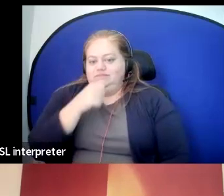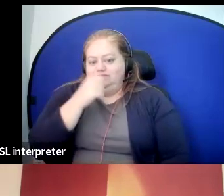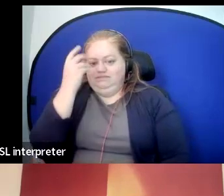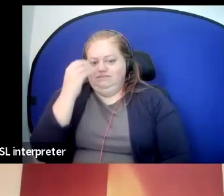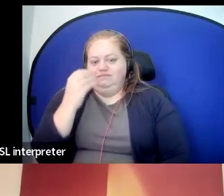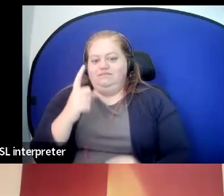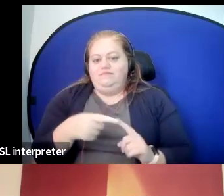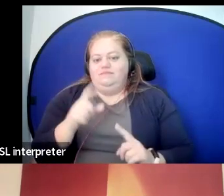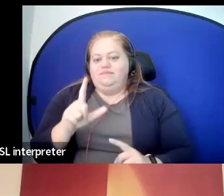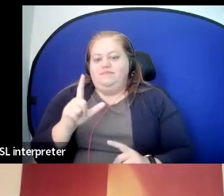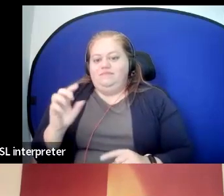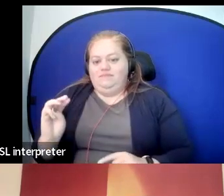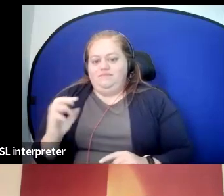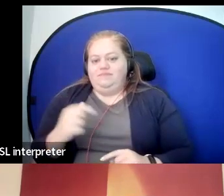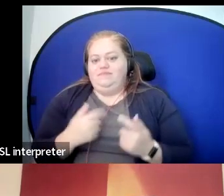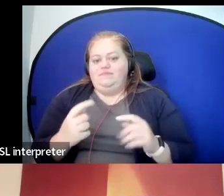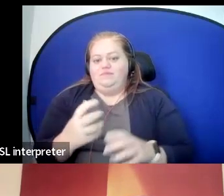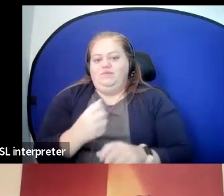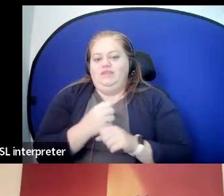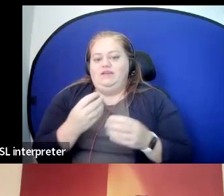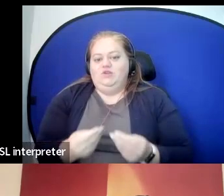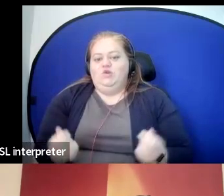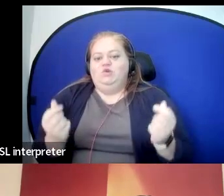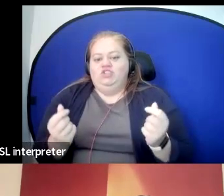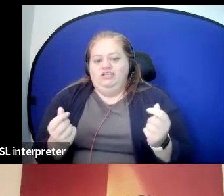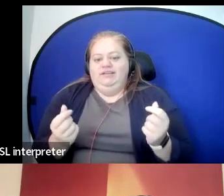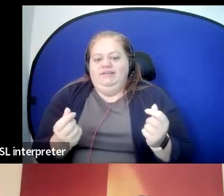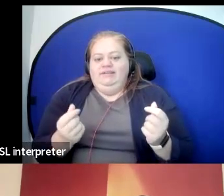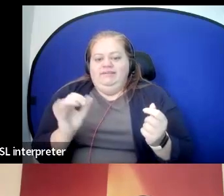We're just trying to get a solution, something forward.